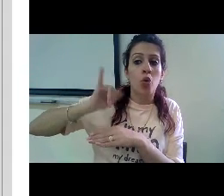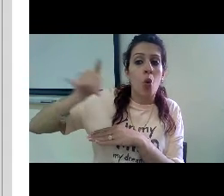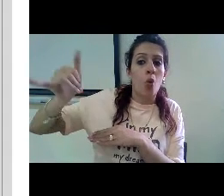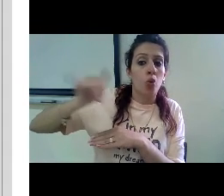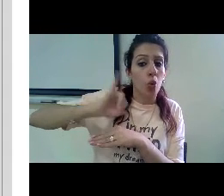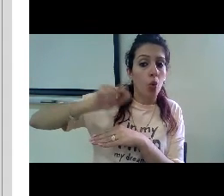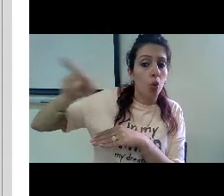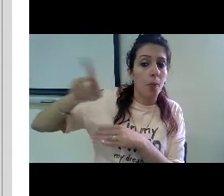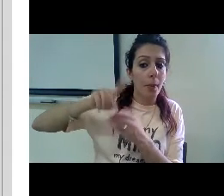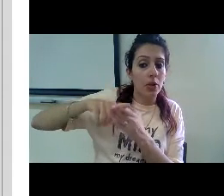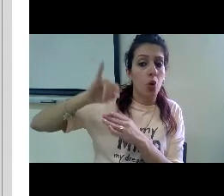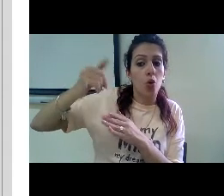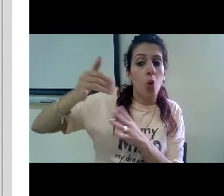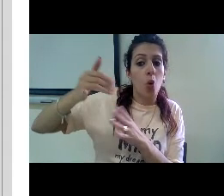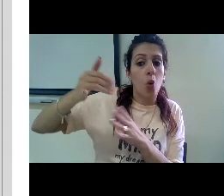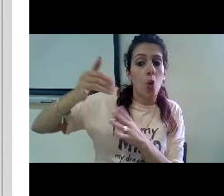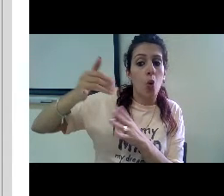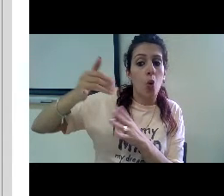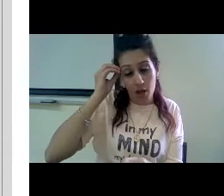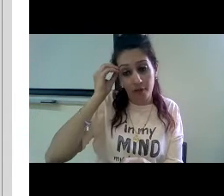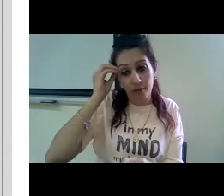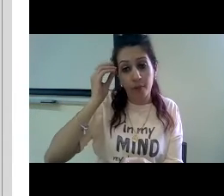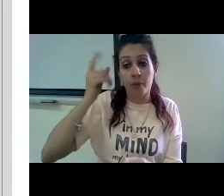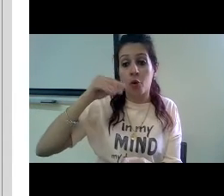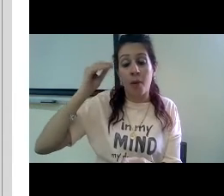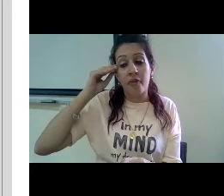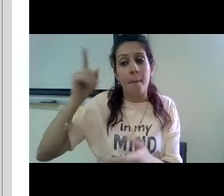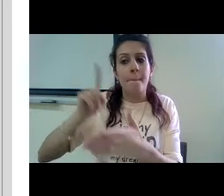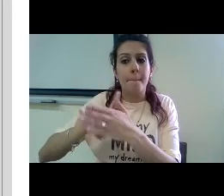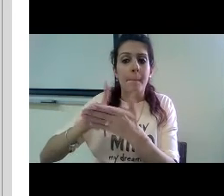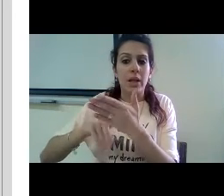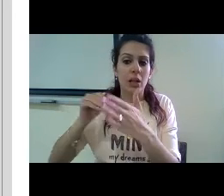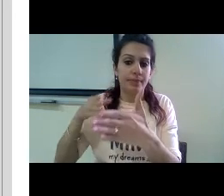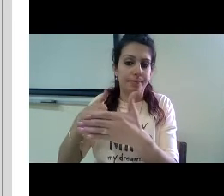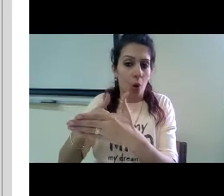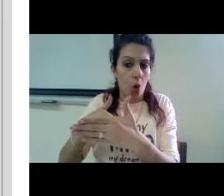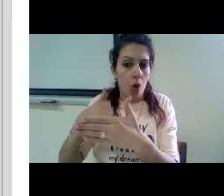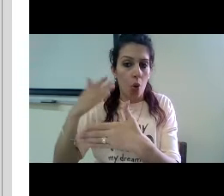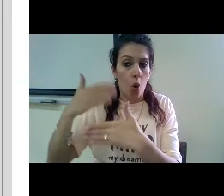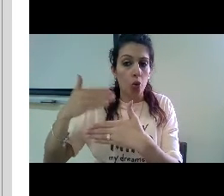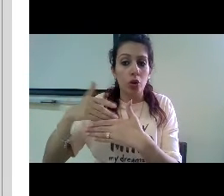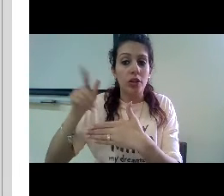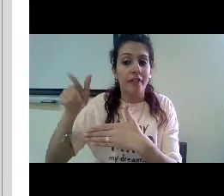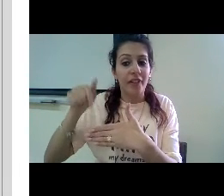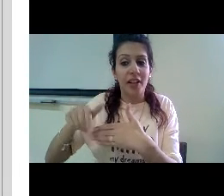But I think it's important for all parents to first turn to their own needs.